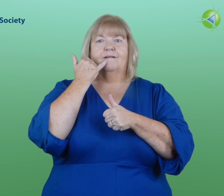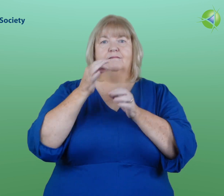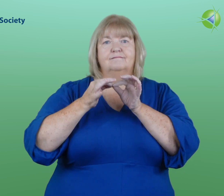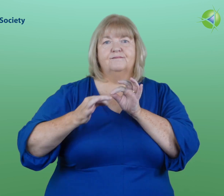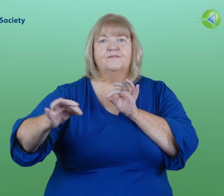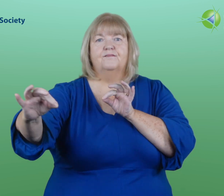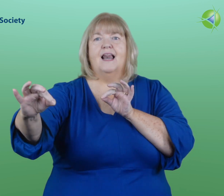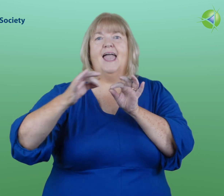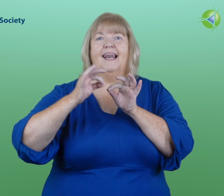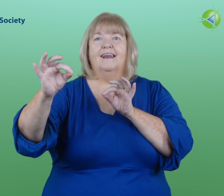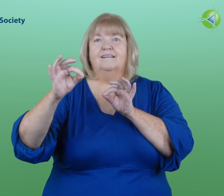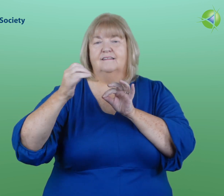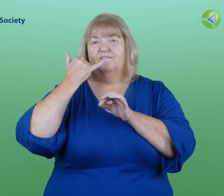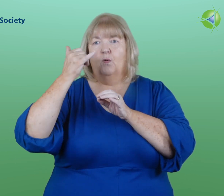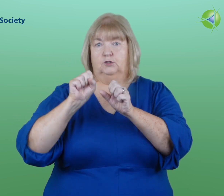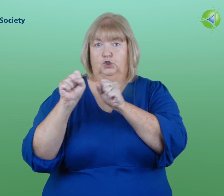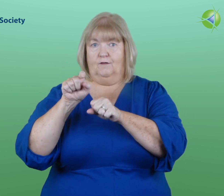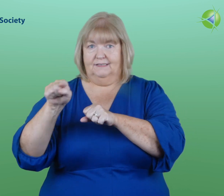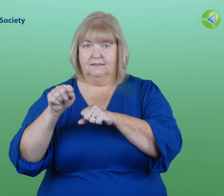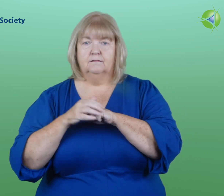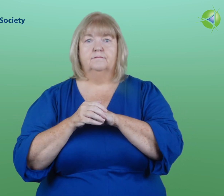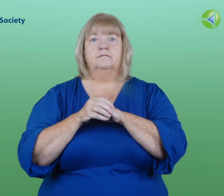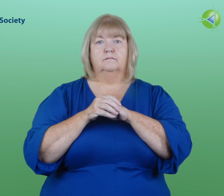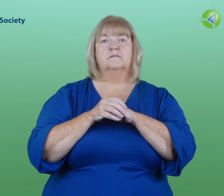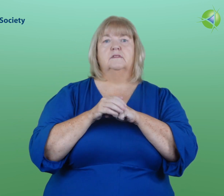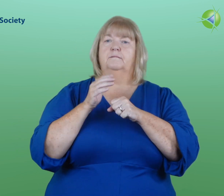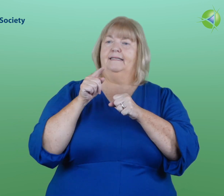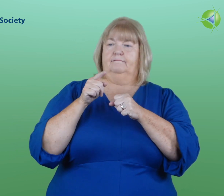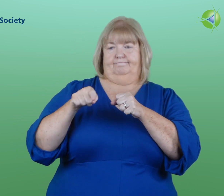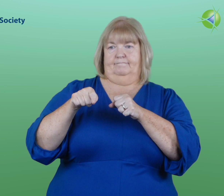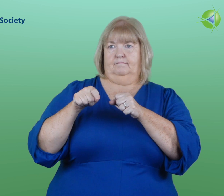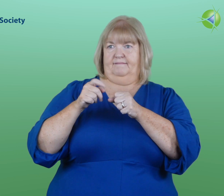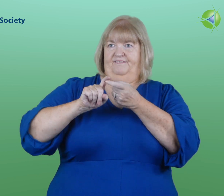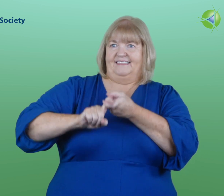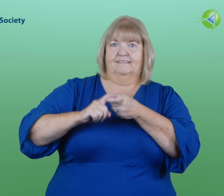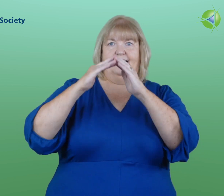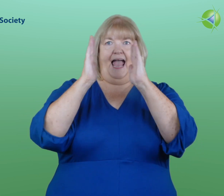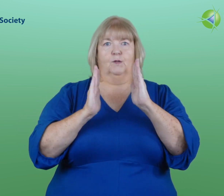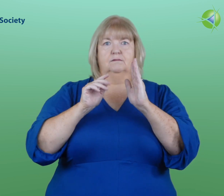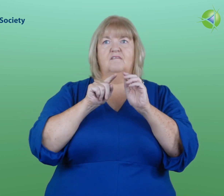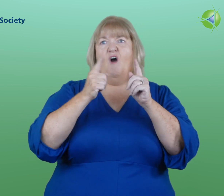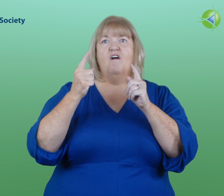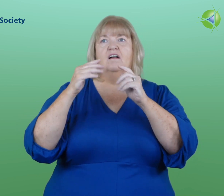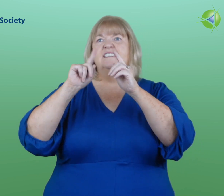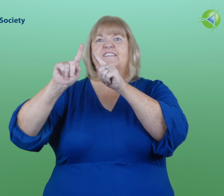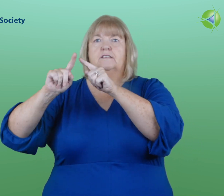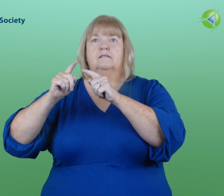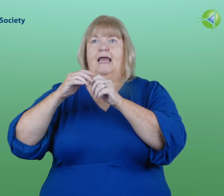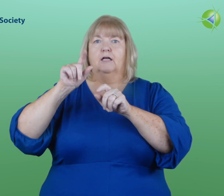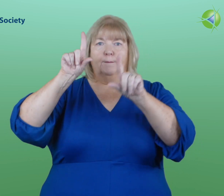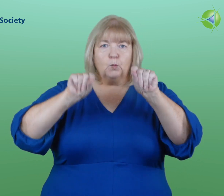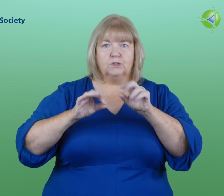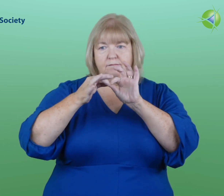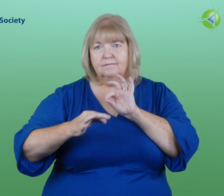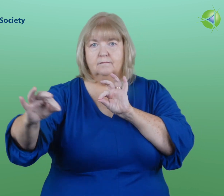a fixed-line telephone service